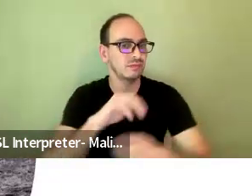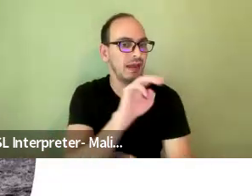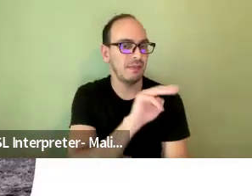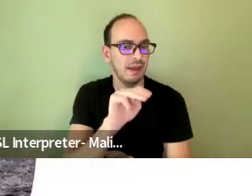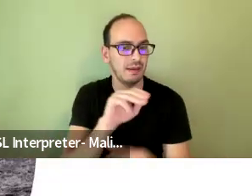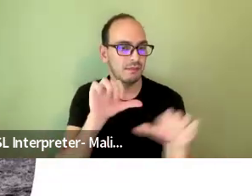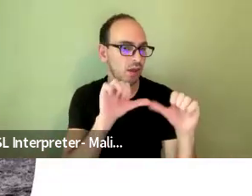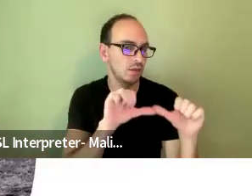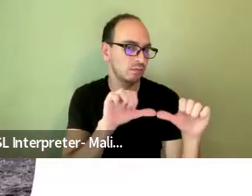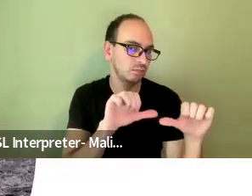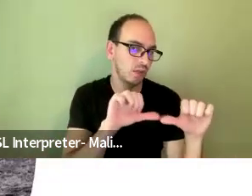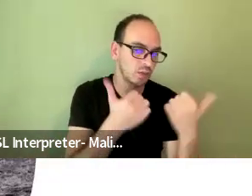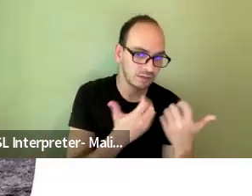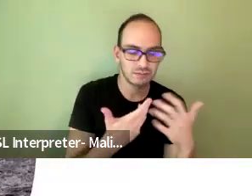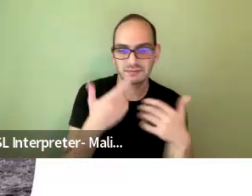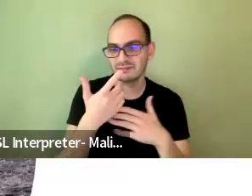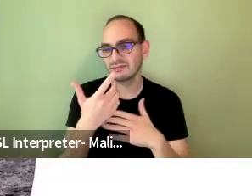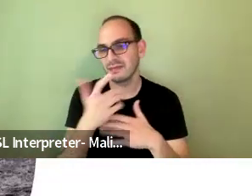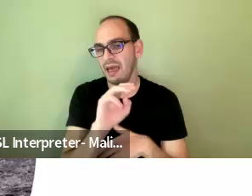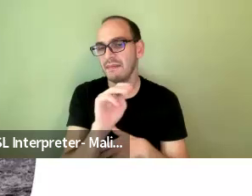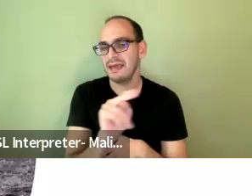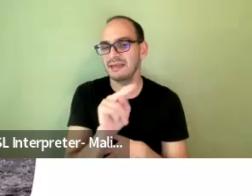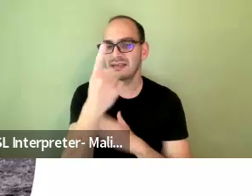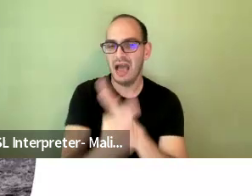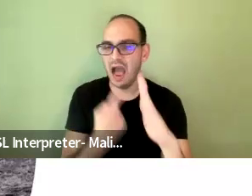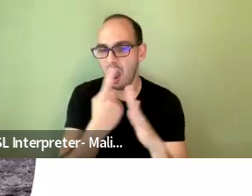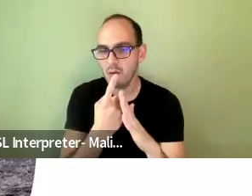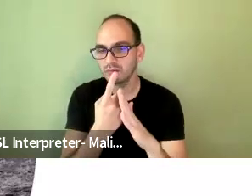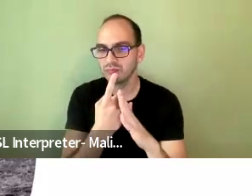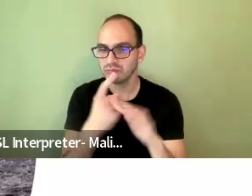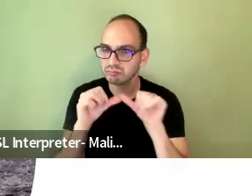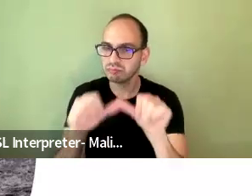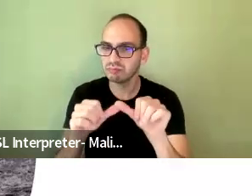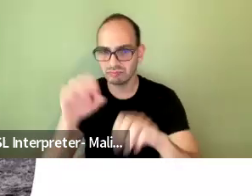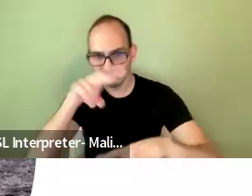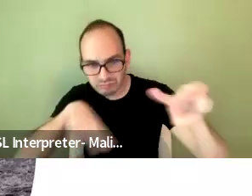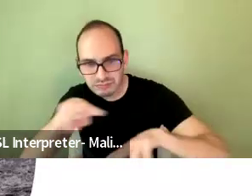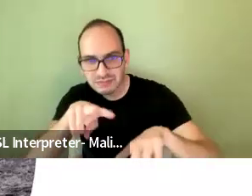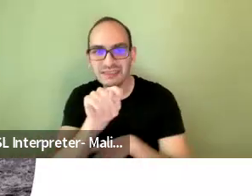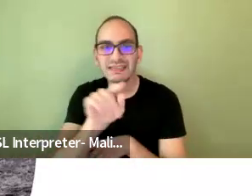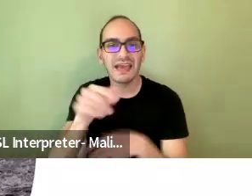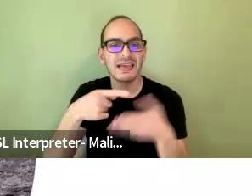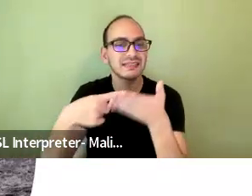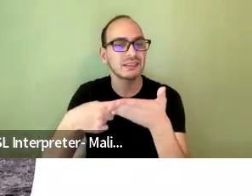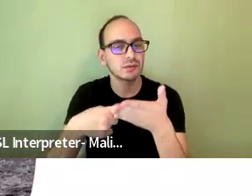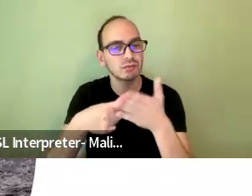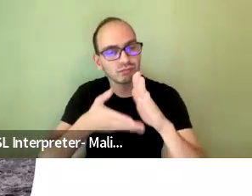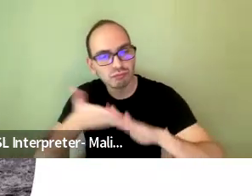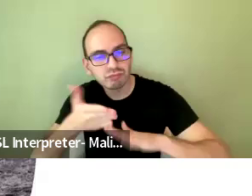This is going to be an hour long webinar of focusing on evaluation, TA discussion, and generation of knowledge exchange.